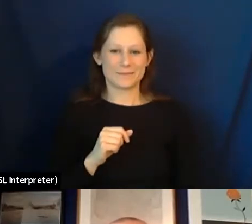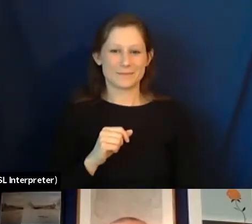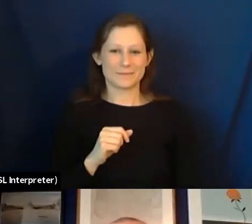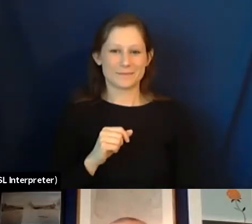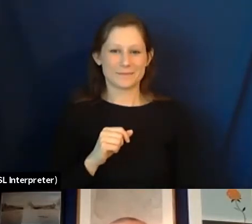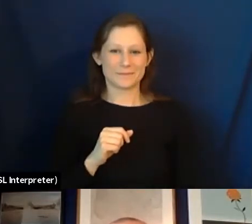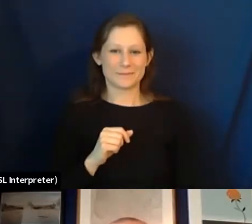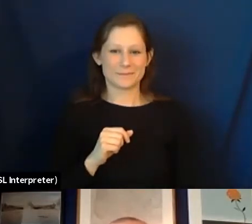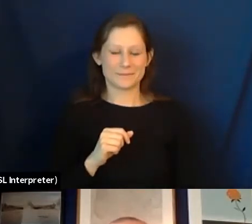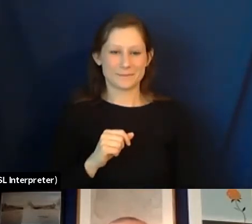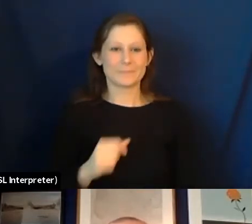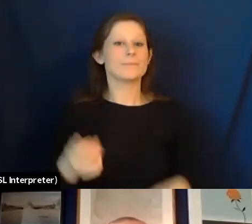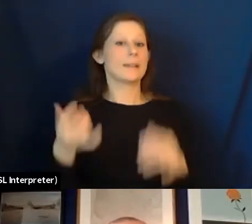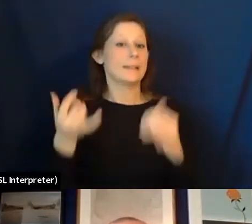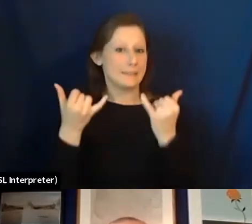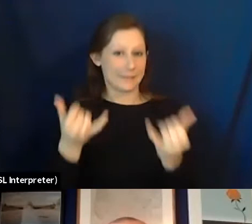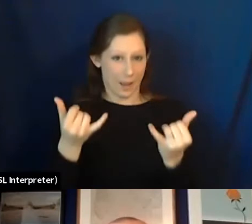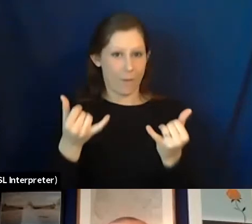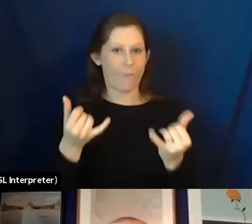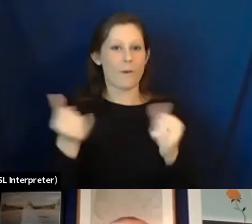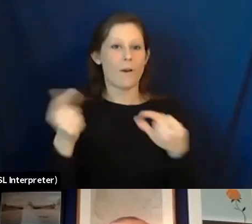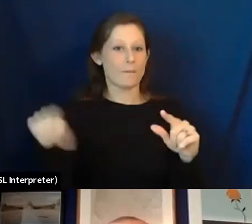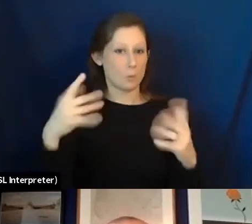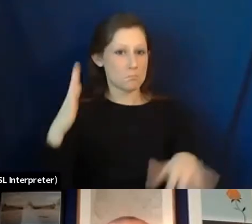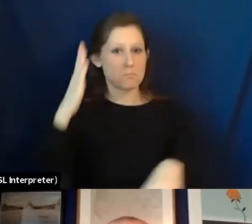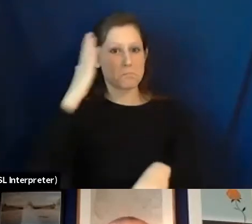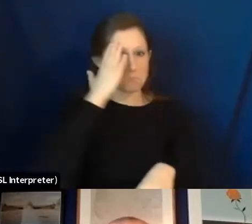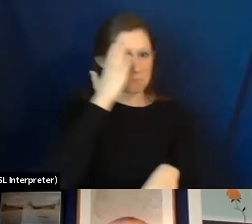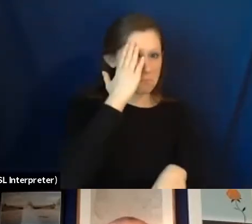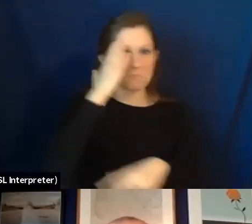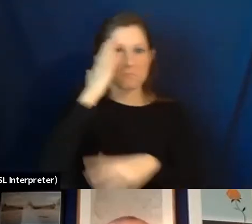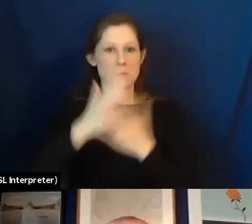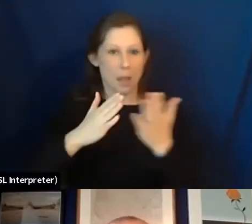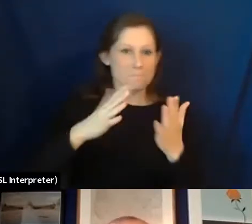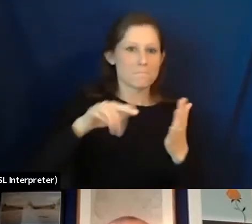now that you all are familiar with each other um i know there are lots of other groups there